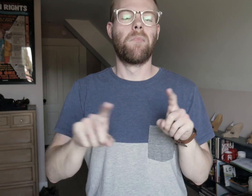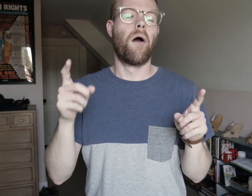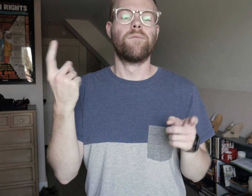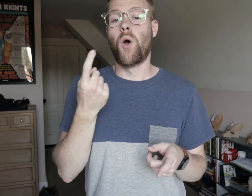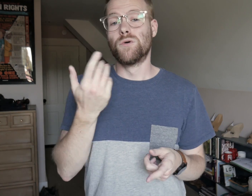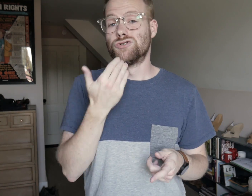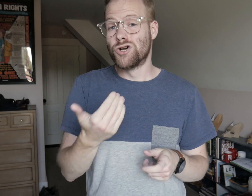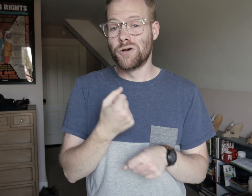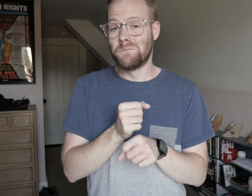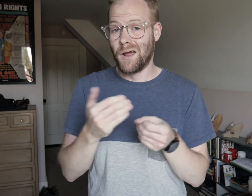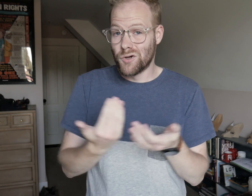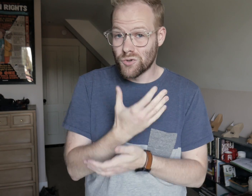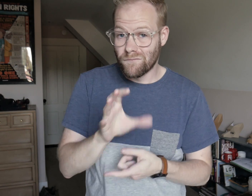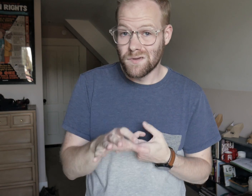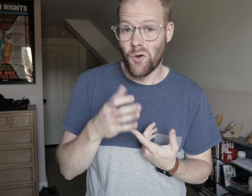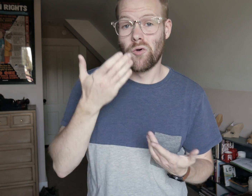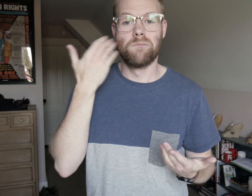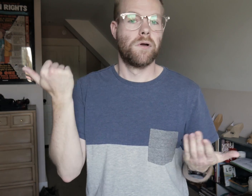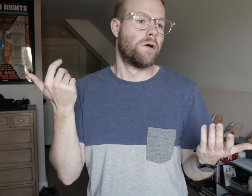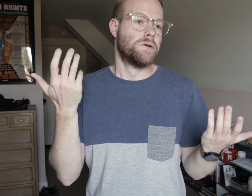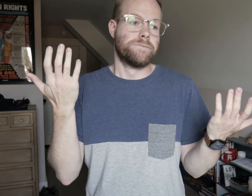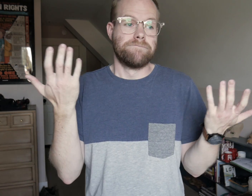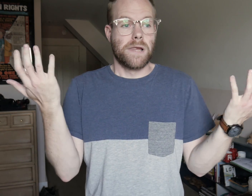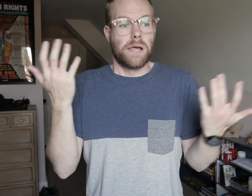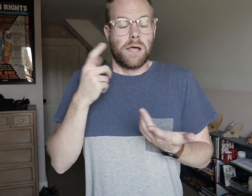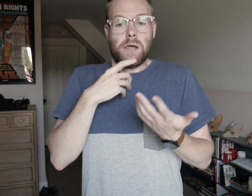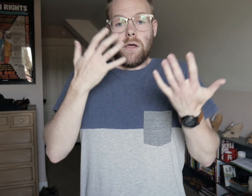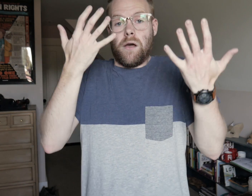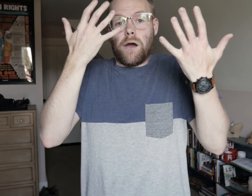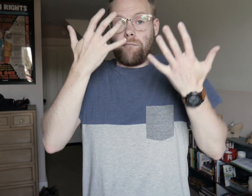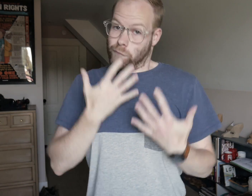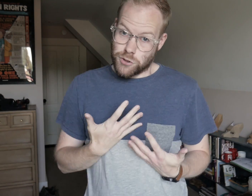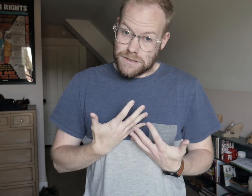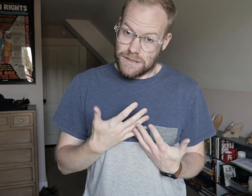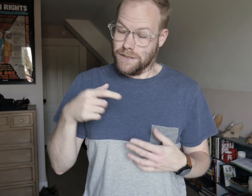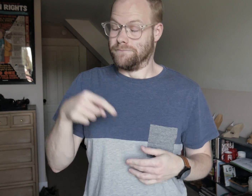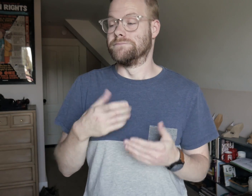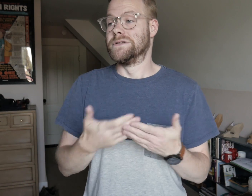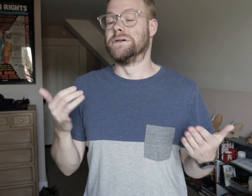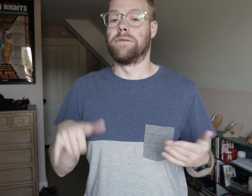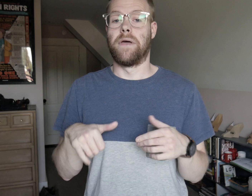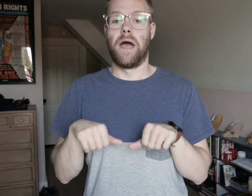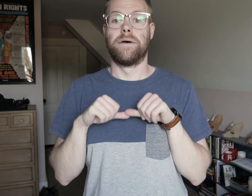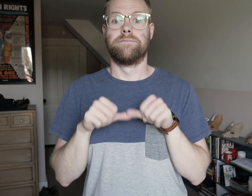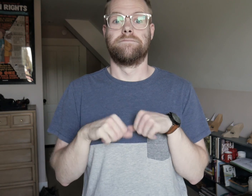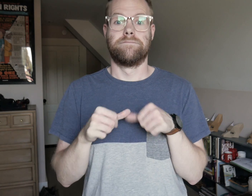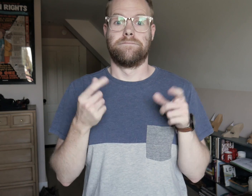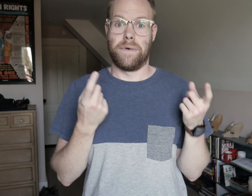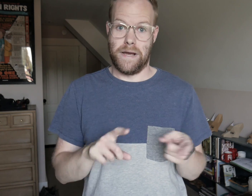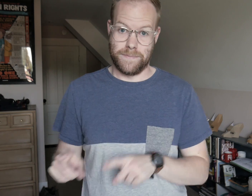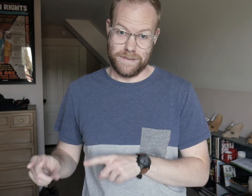but it’s always good to make a new video because unfortunately, it’s a thing that keeps happening.